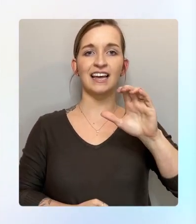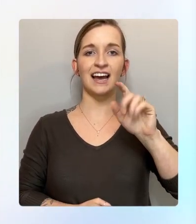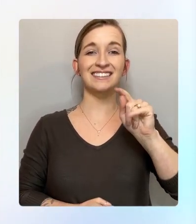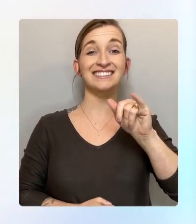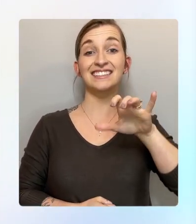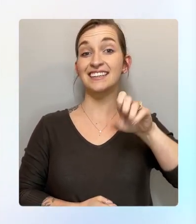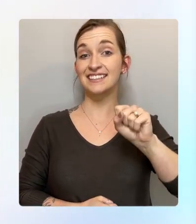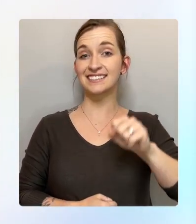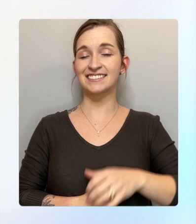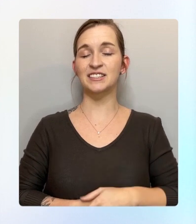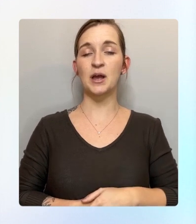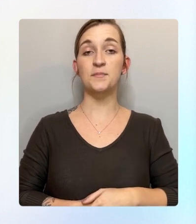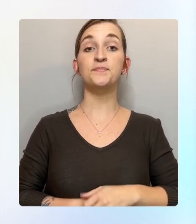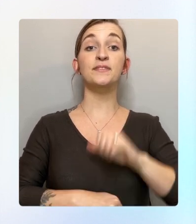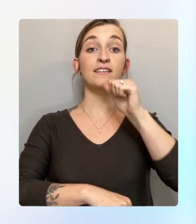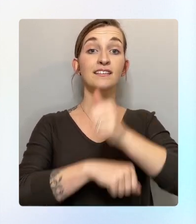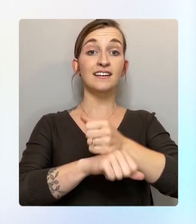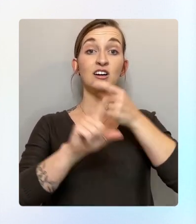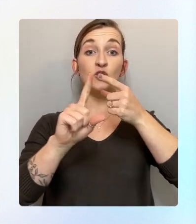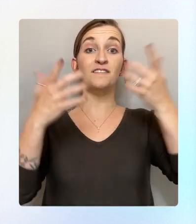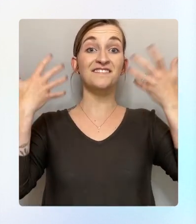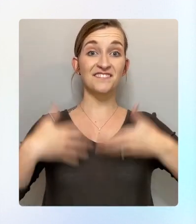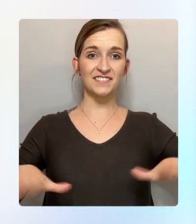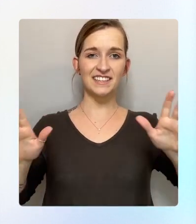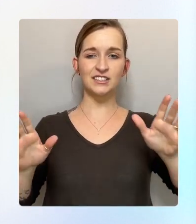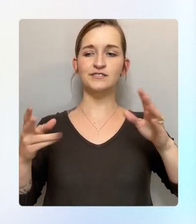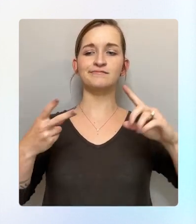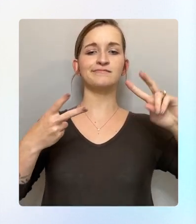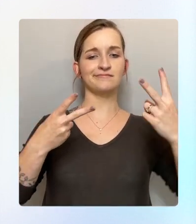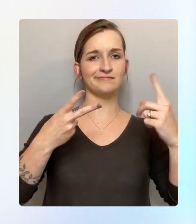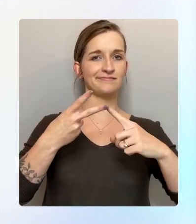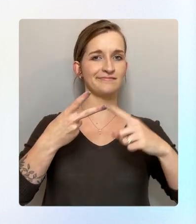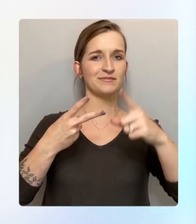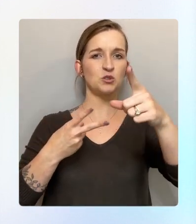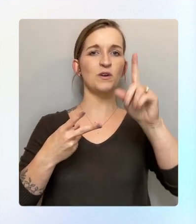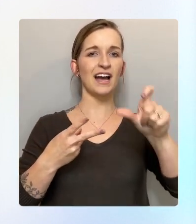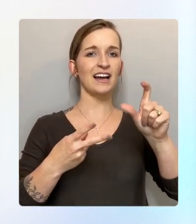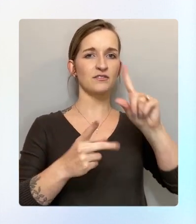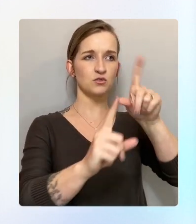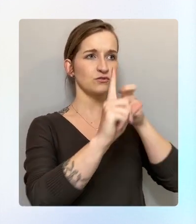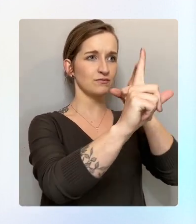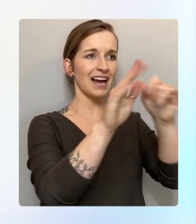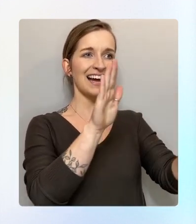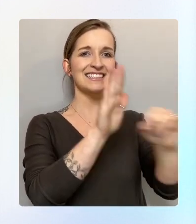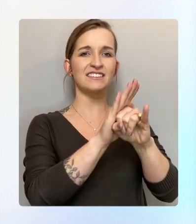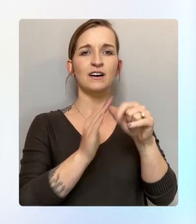Then, after setting a goal, you'll need to identify a target audience. For example,